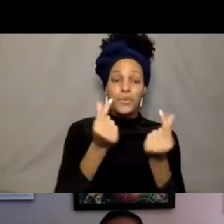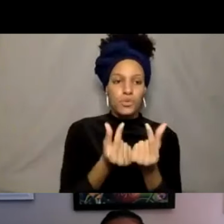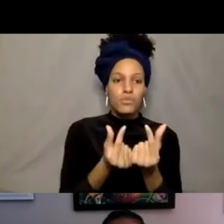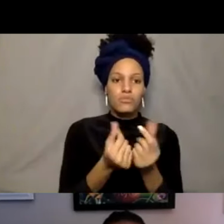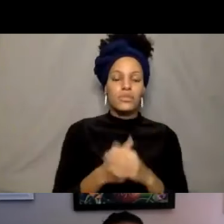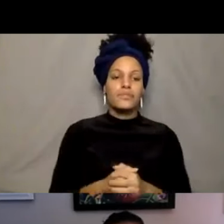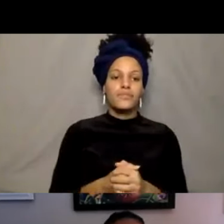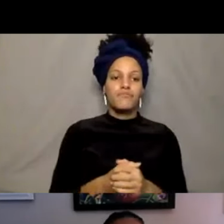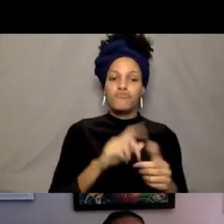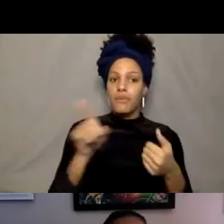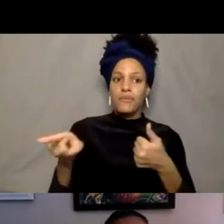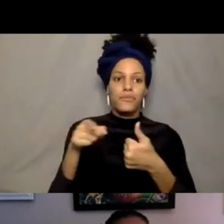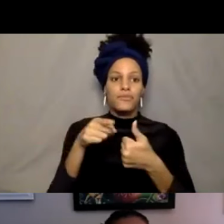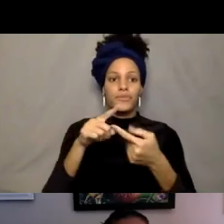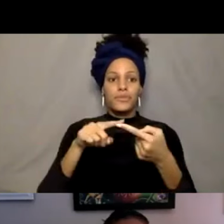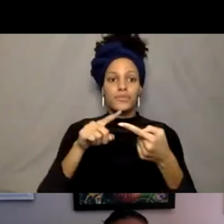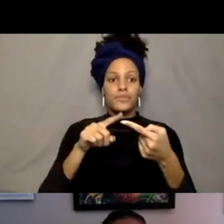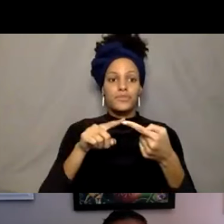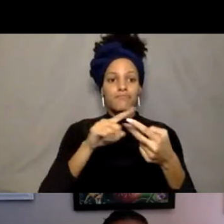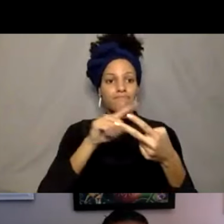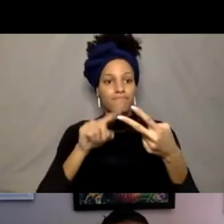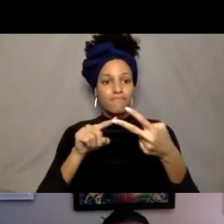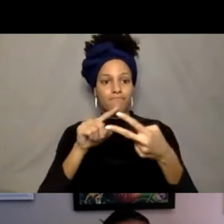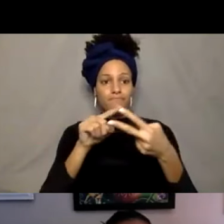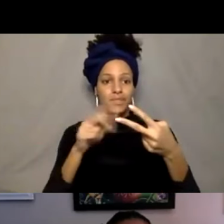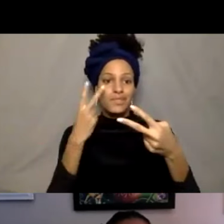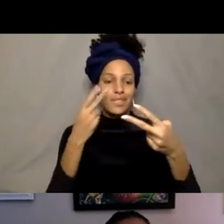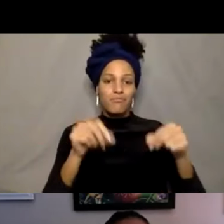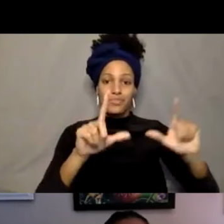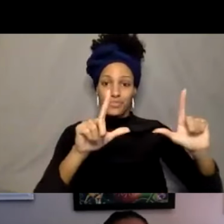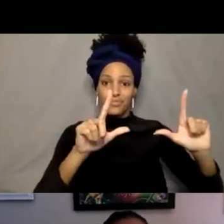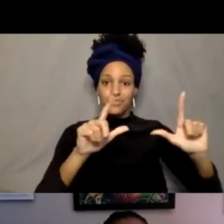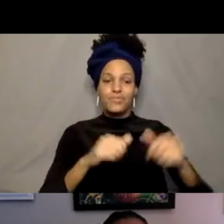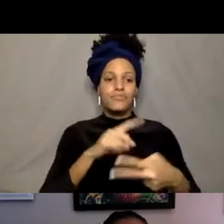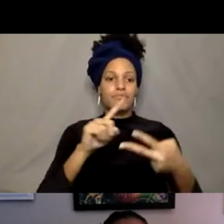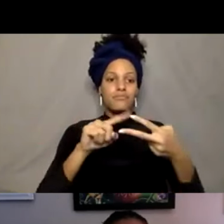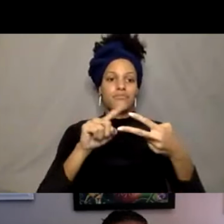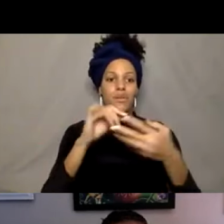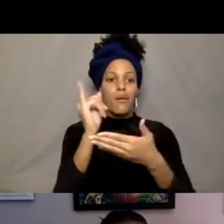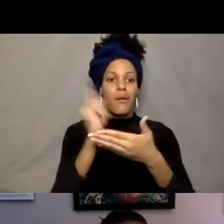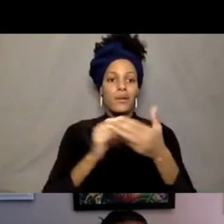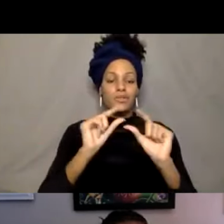So the first and second are here on this slide. The first is arts groups and organizations.